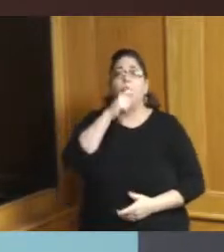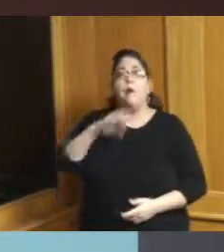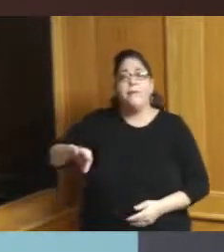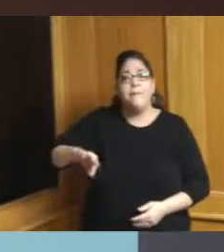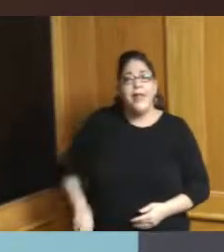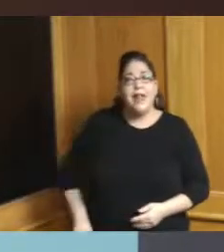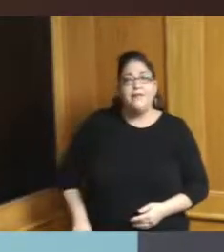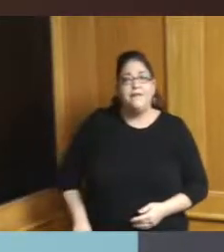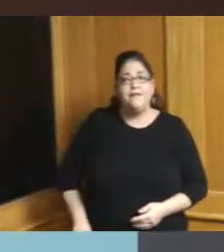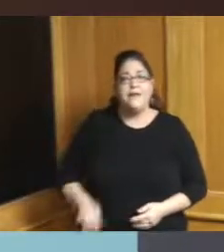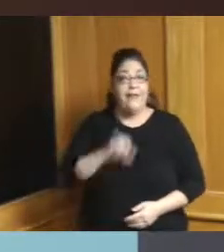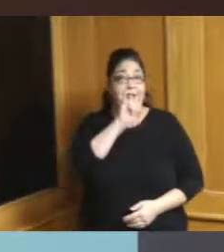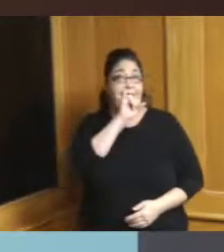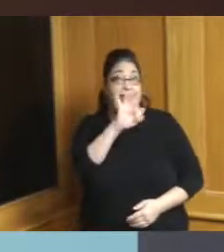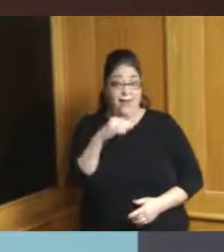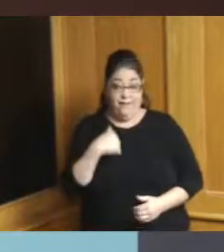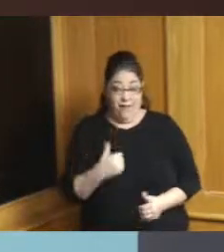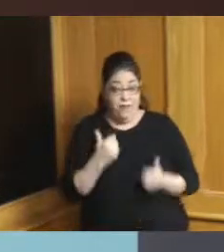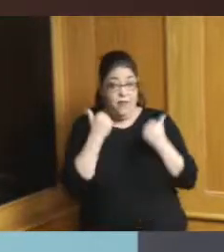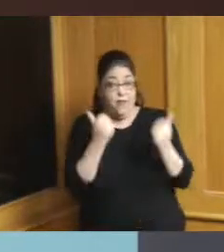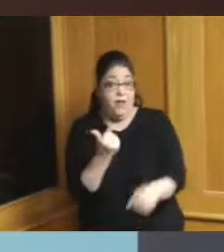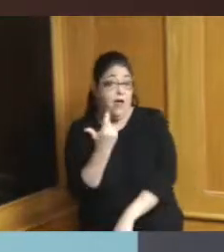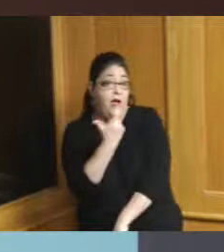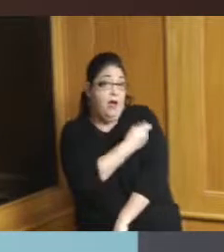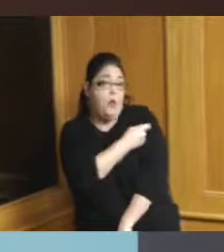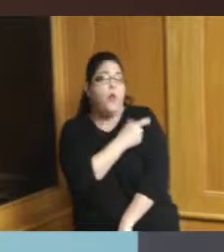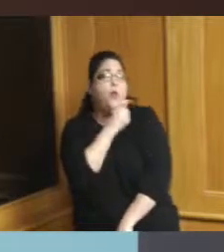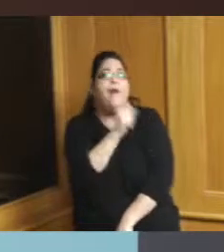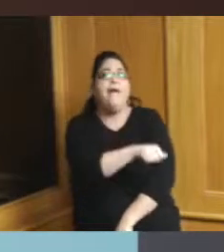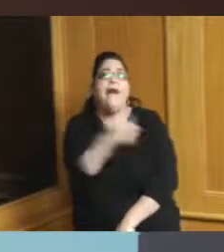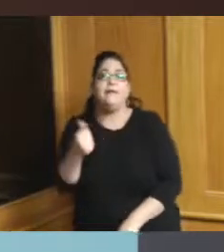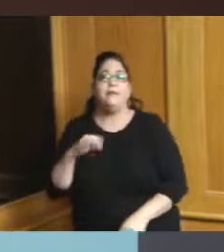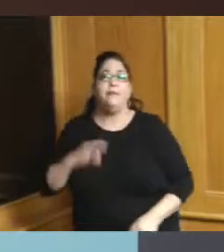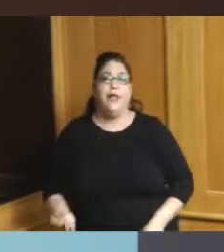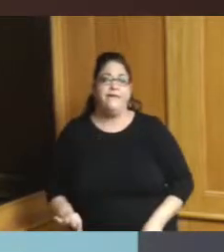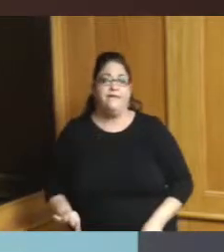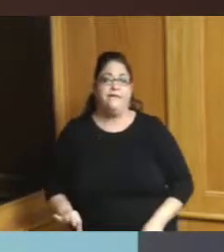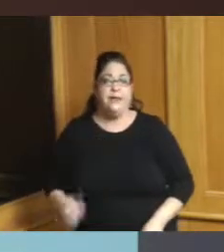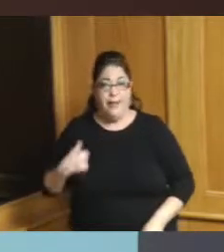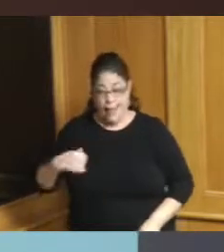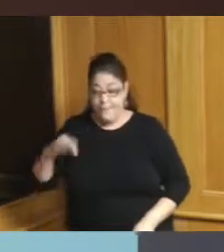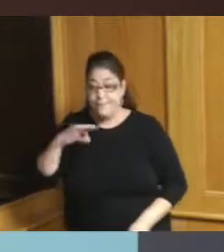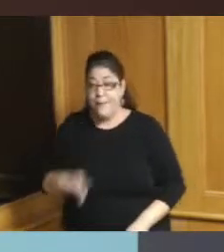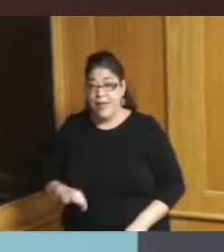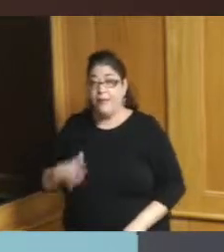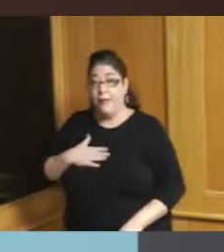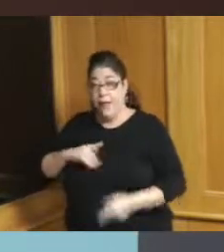people getting vaccines besides myself I'm I'm benefiting my family my friends my community